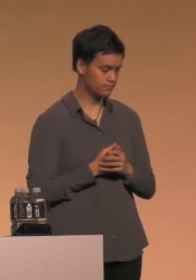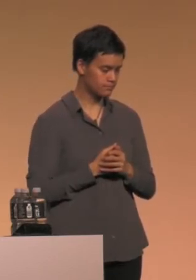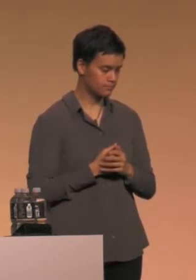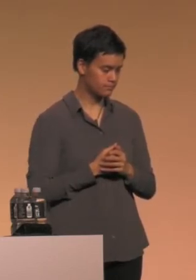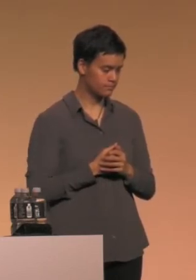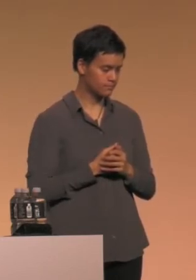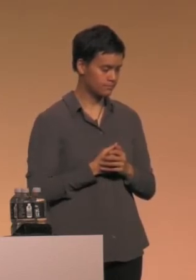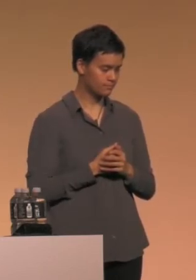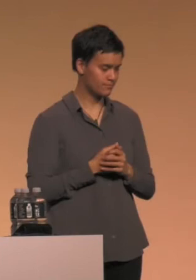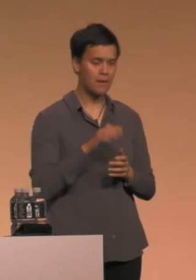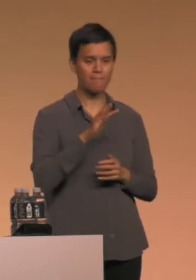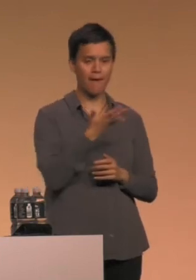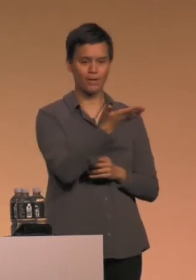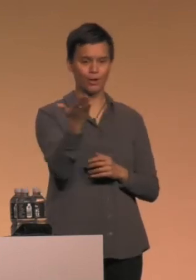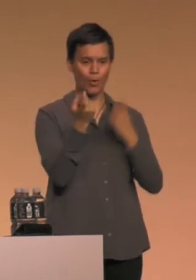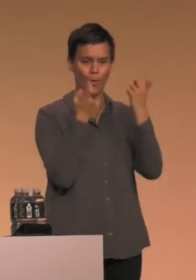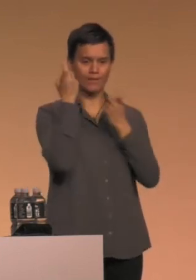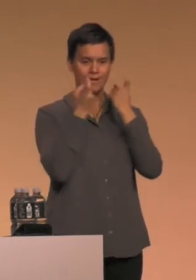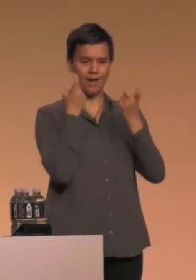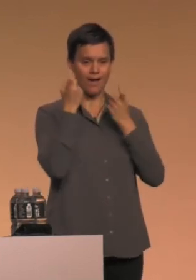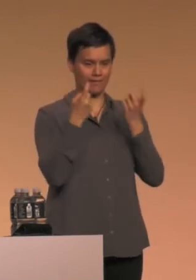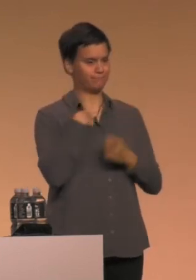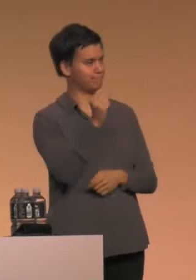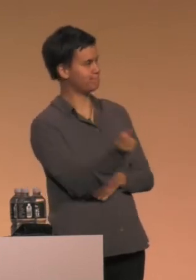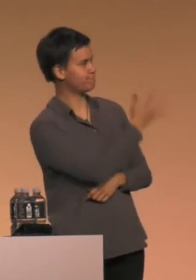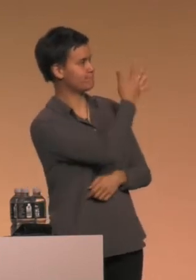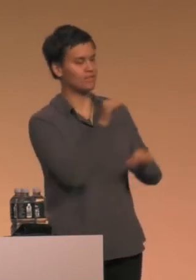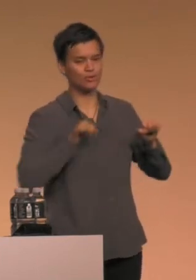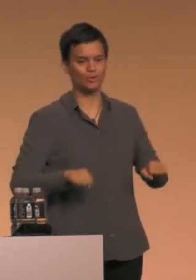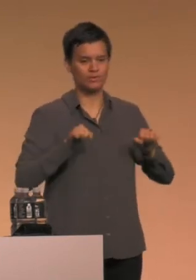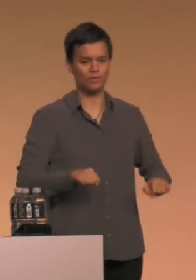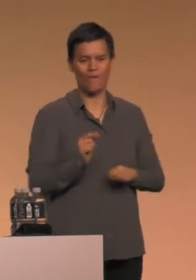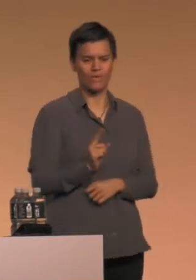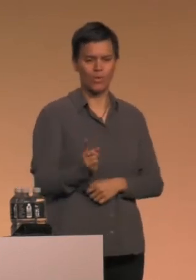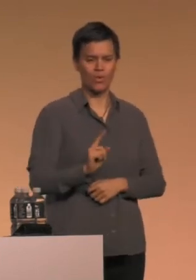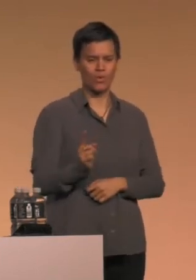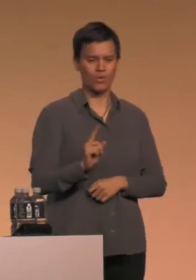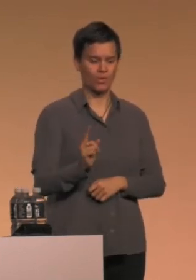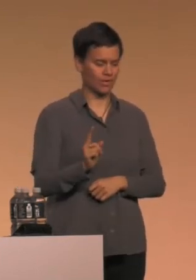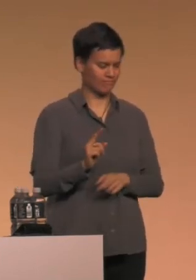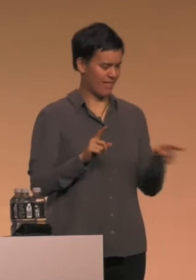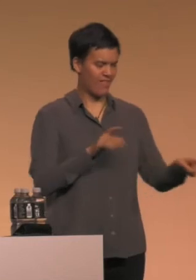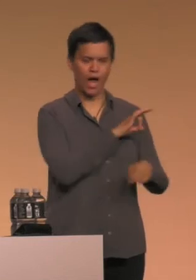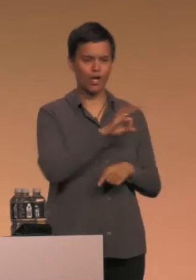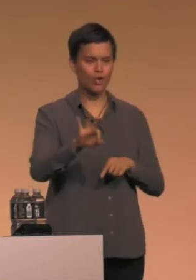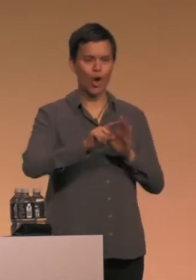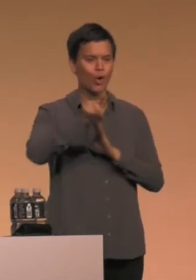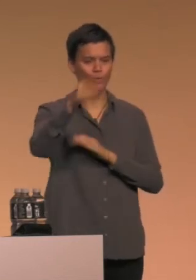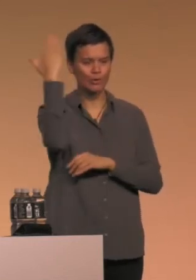You might wonder why I put a picture up of a whole bunch of students not at school. Well, I guess what I'm trying to reflect